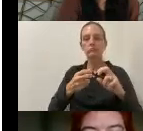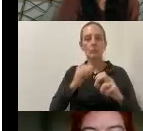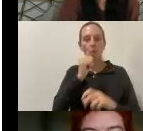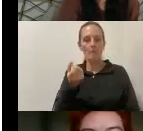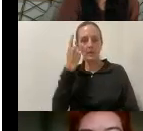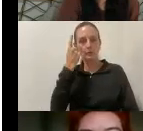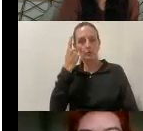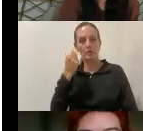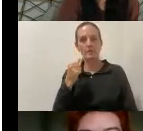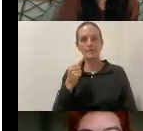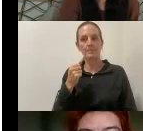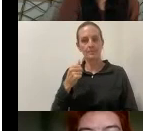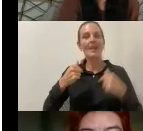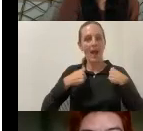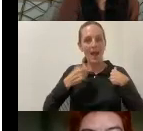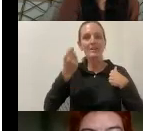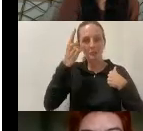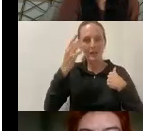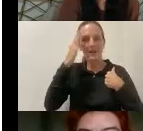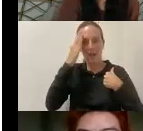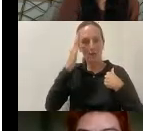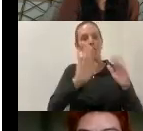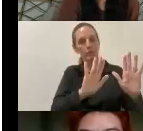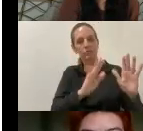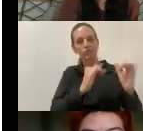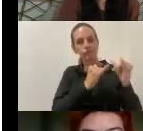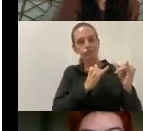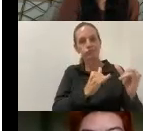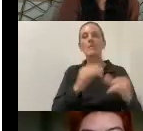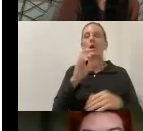I think that's where I want to go through with this and that's why I find this group